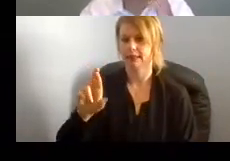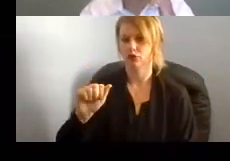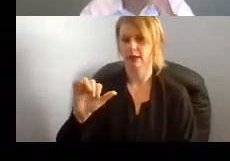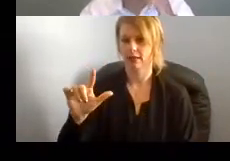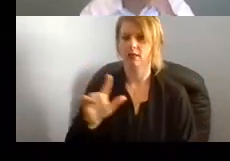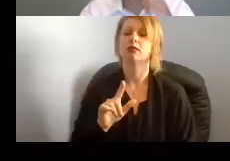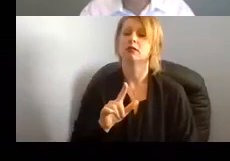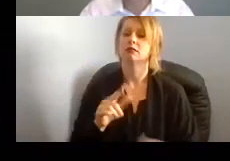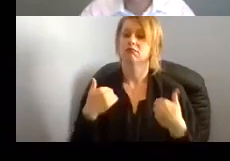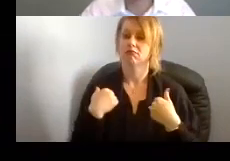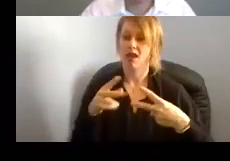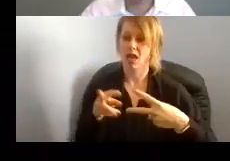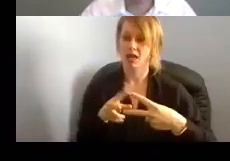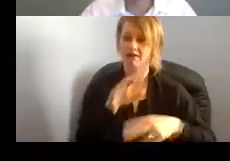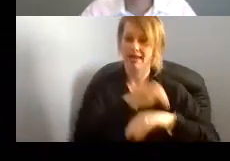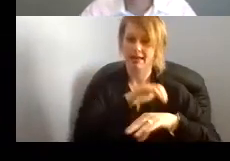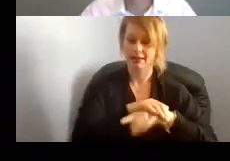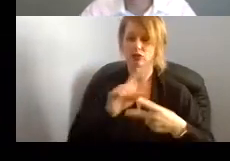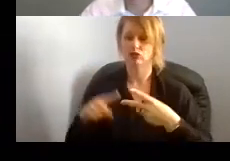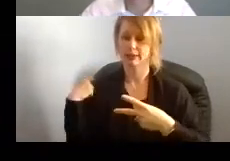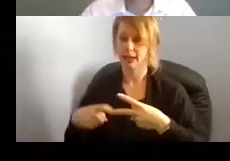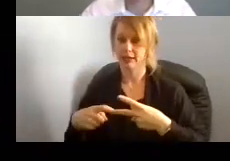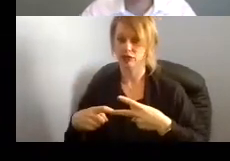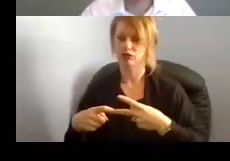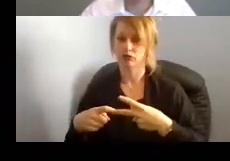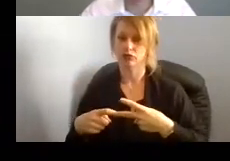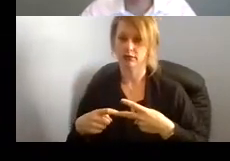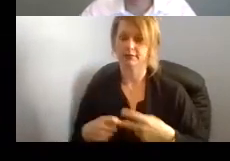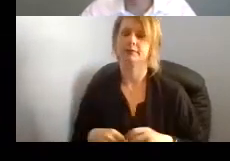both in print copy for free as well as for download in a PDF.